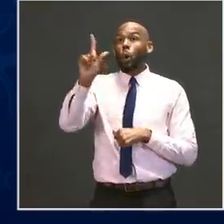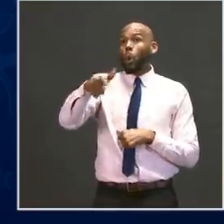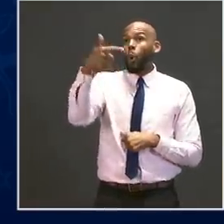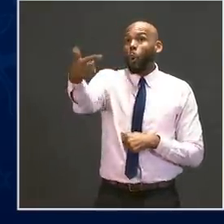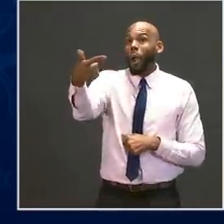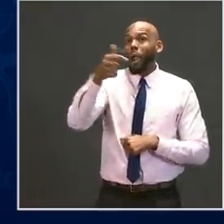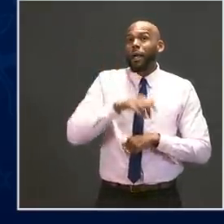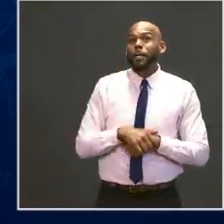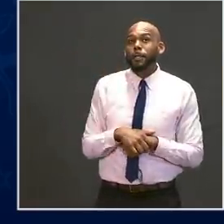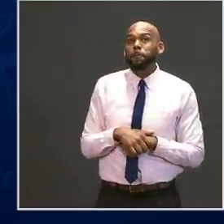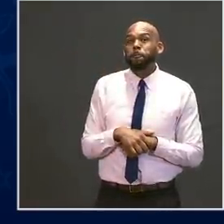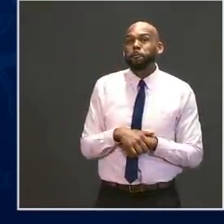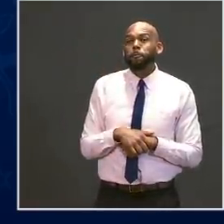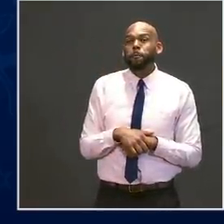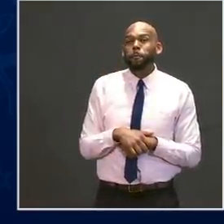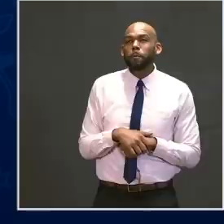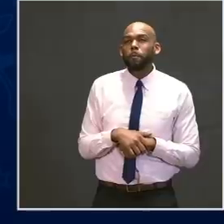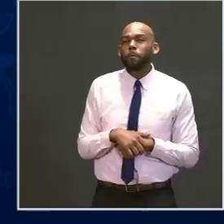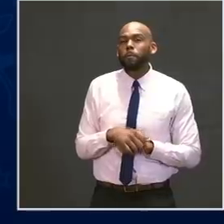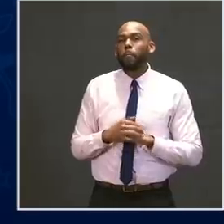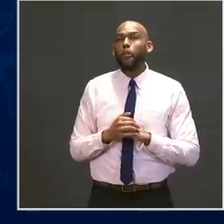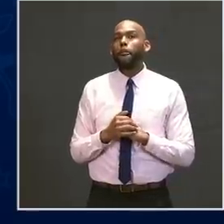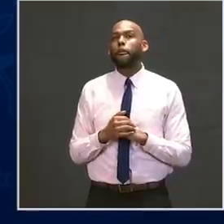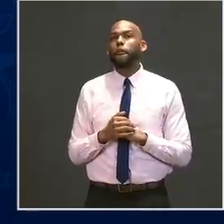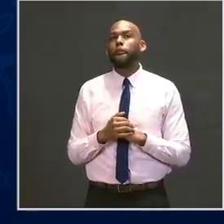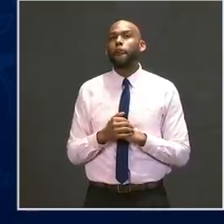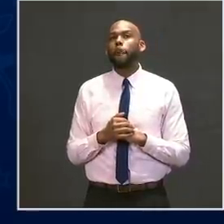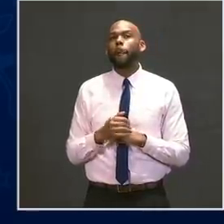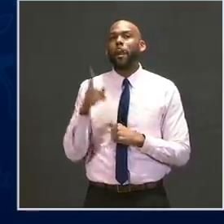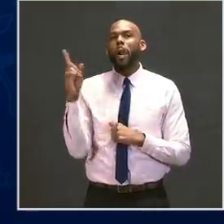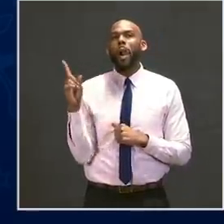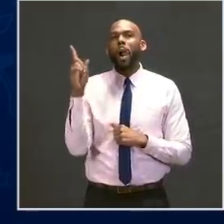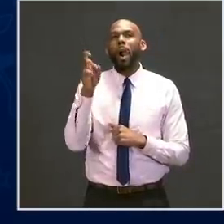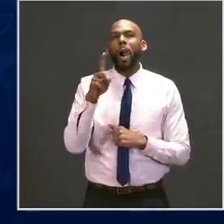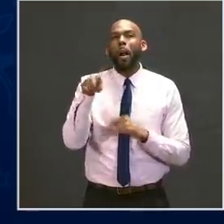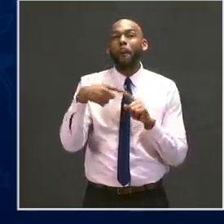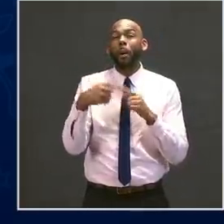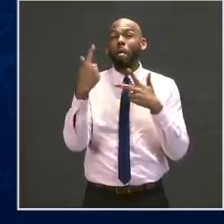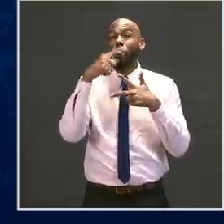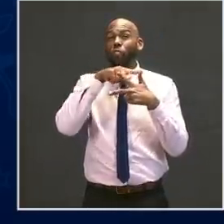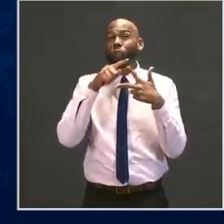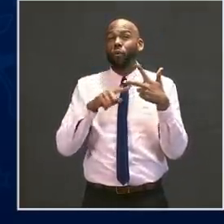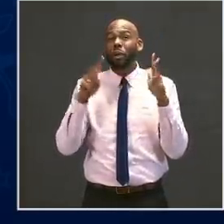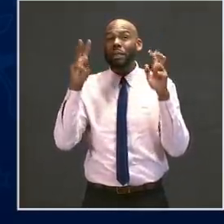I'll go to you next. Go ahead. The Press: Okay, thanks. I wanted to ask you about three topics, first being the Federal Reserve.